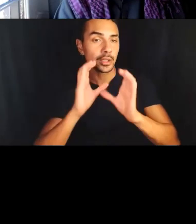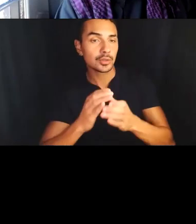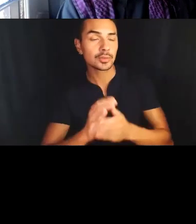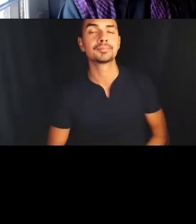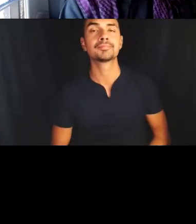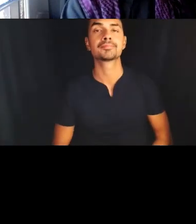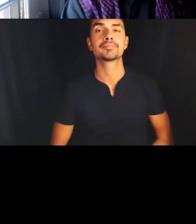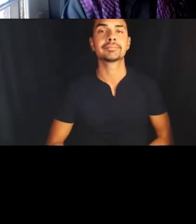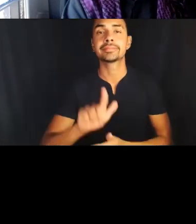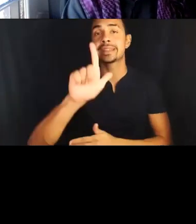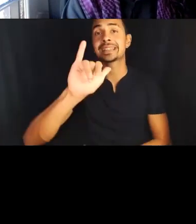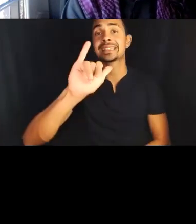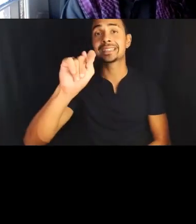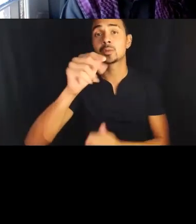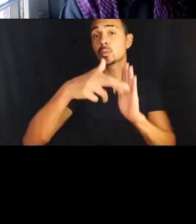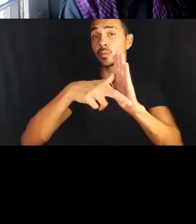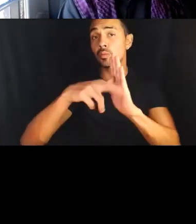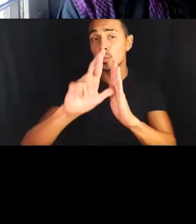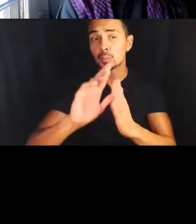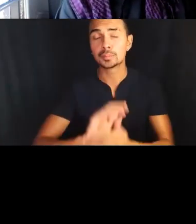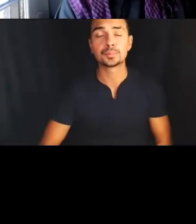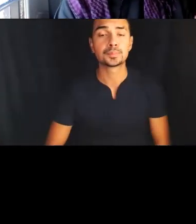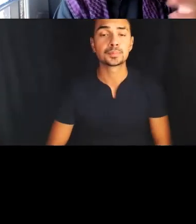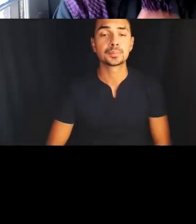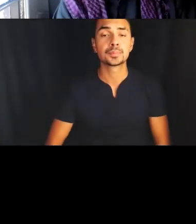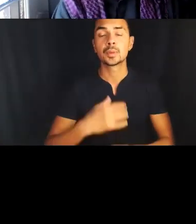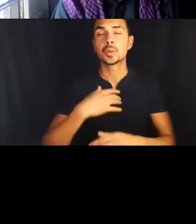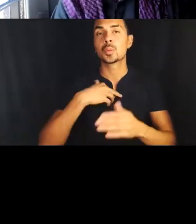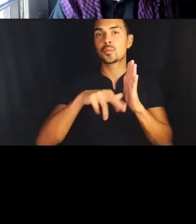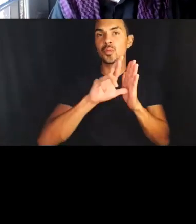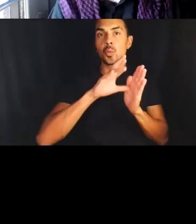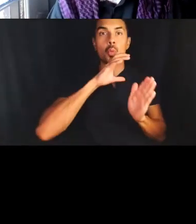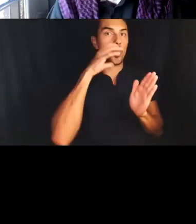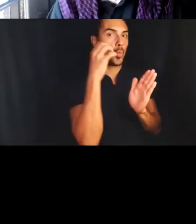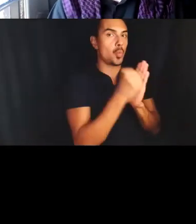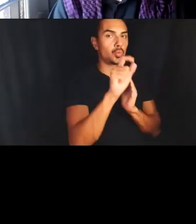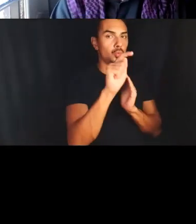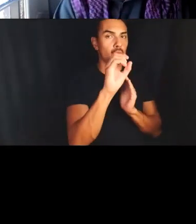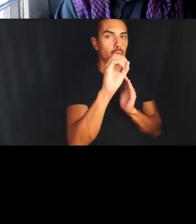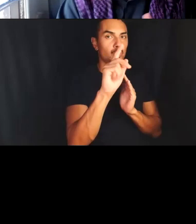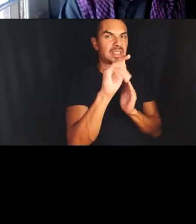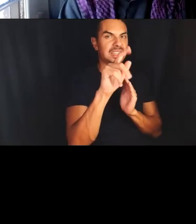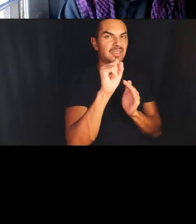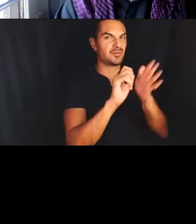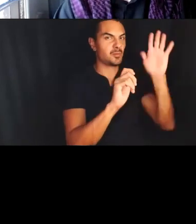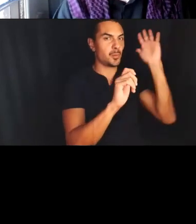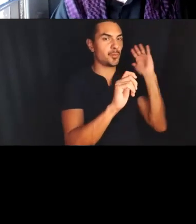we've reviewed the old toolkit, we've met with our advisory team, which are fantastic and I'll tell you